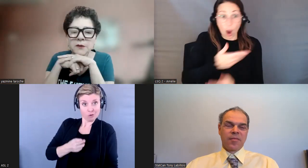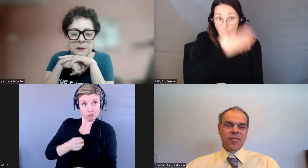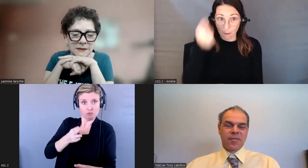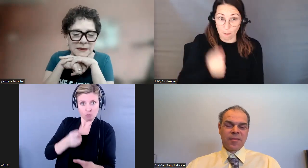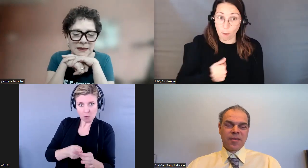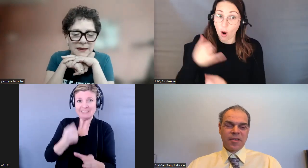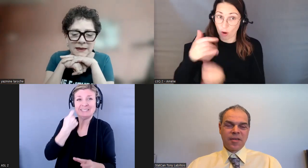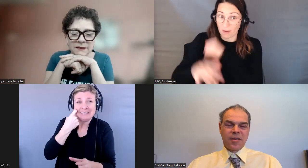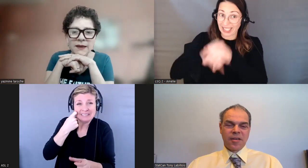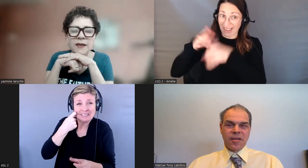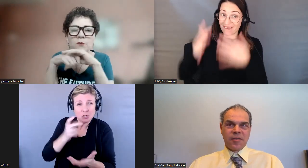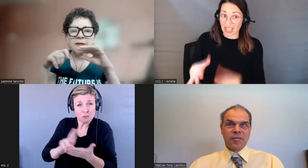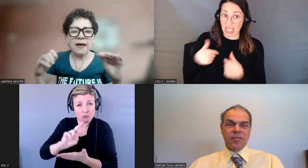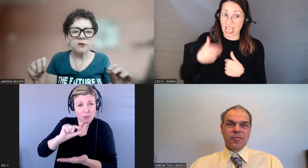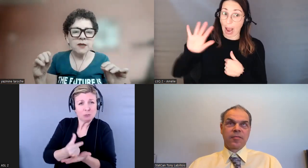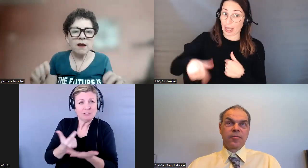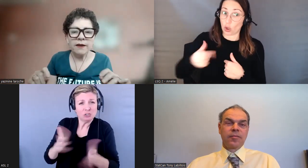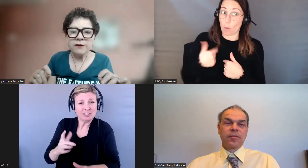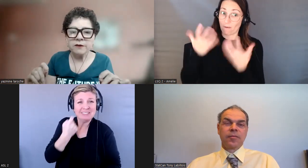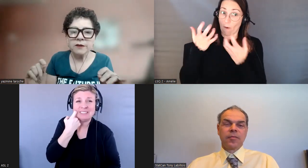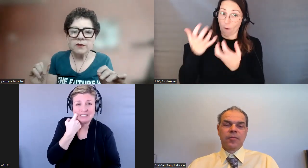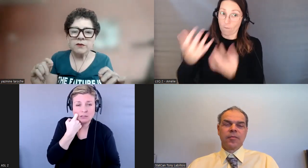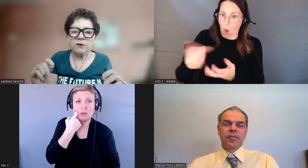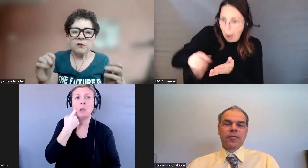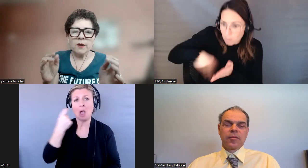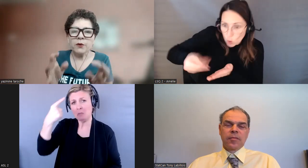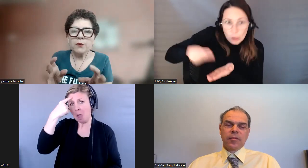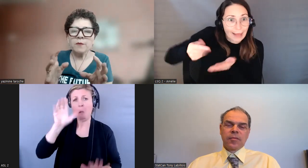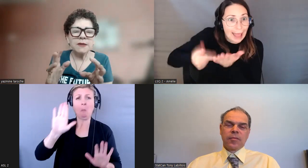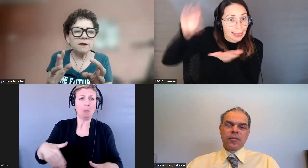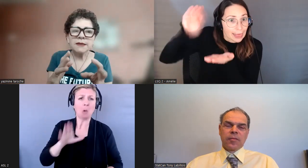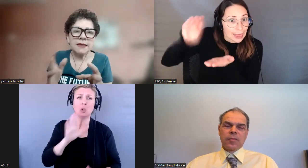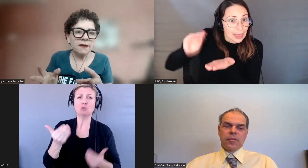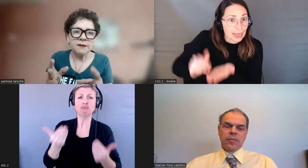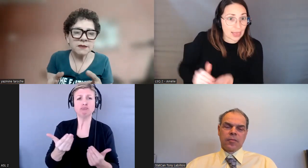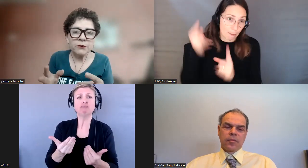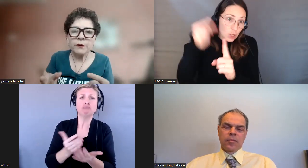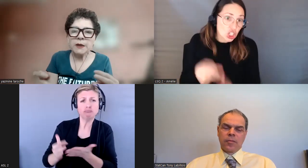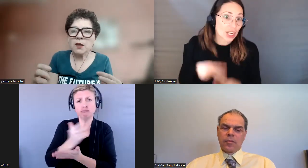loan and and I was actually hired through a program that didn't exist for a very long